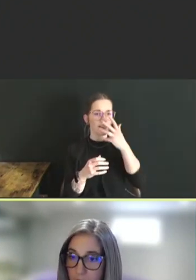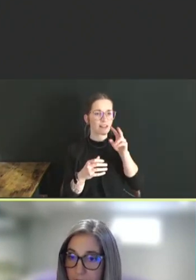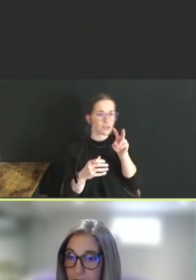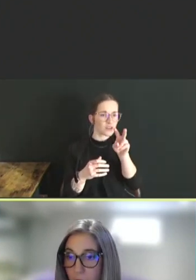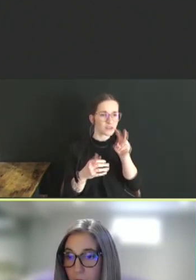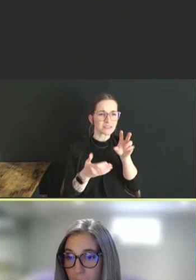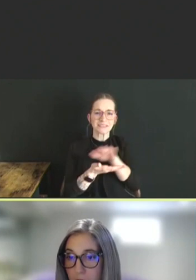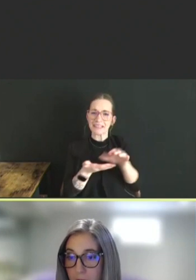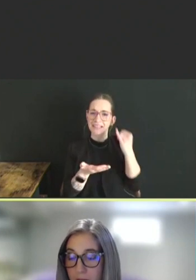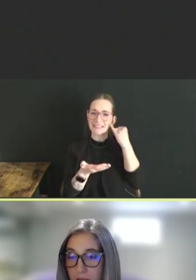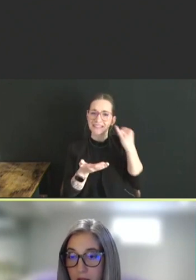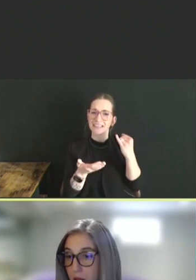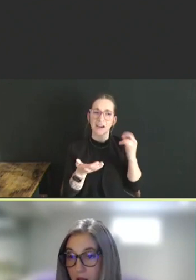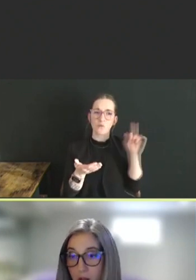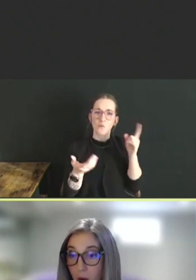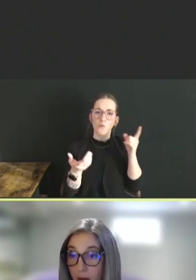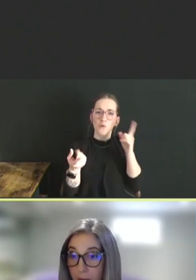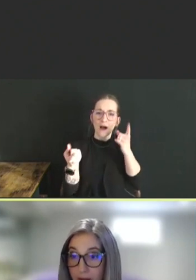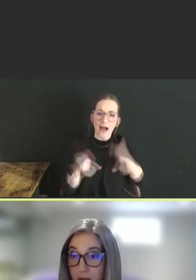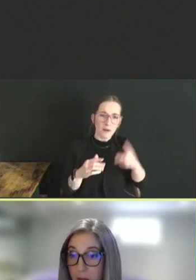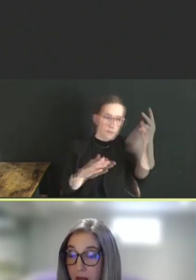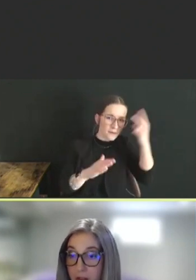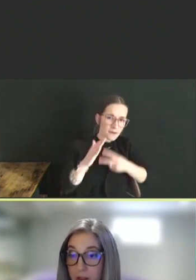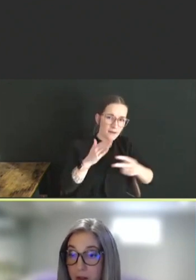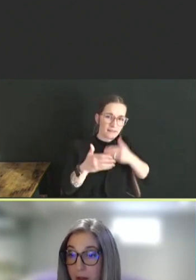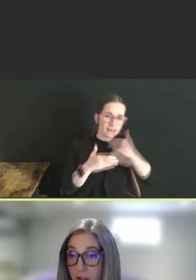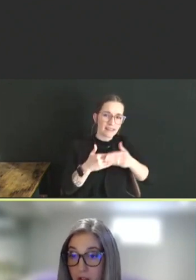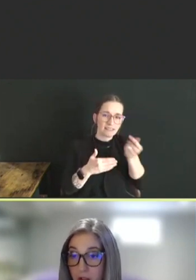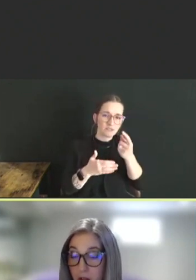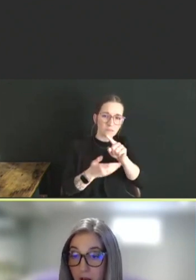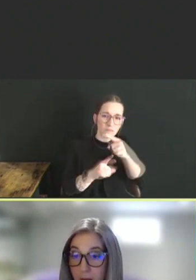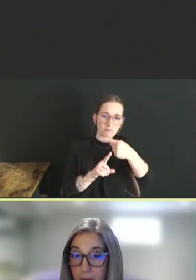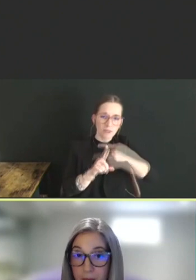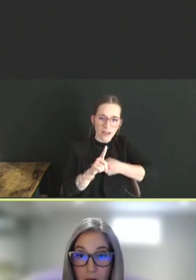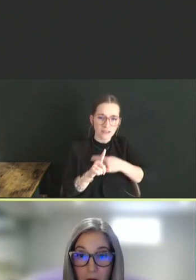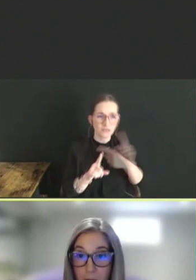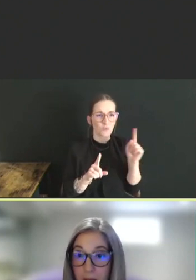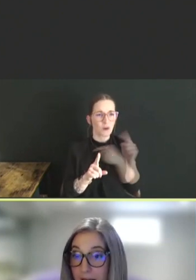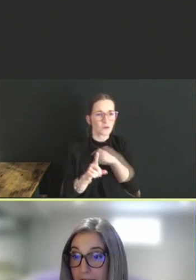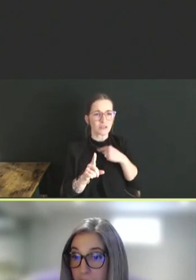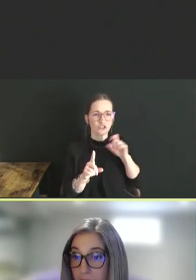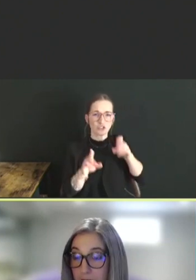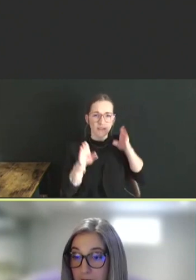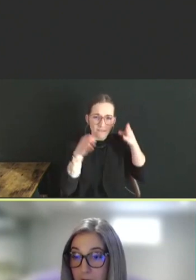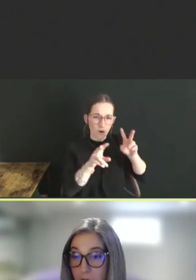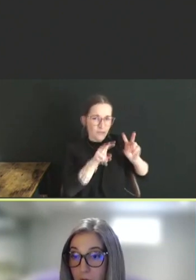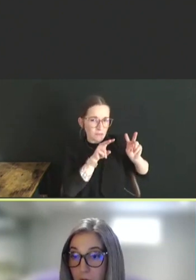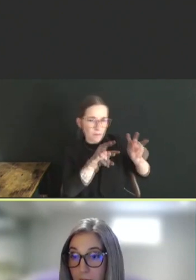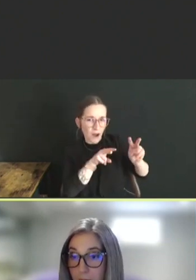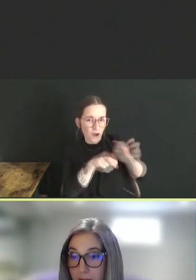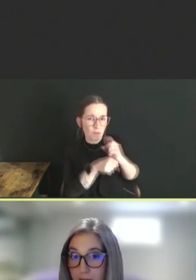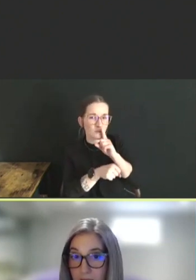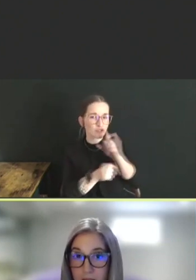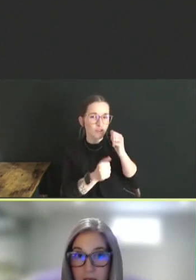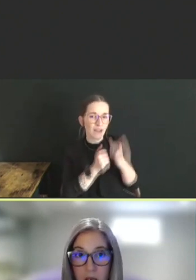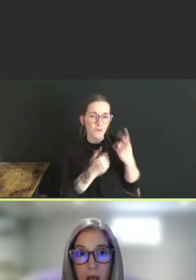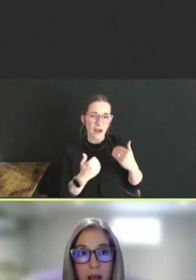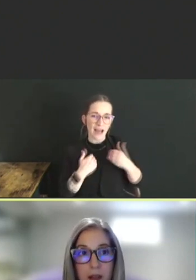like and where we should be, you know, helping to monitor and make sure, you know, everybody has what they need to implement these.